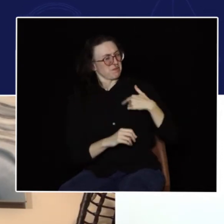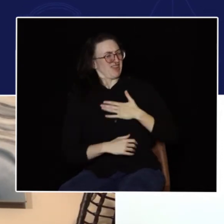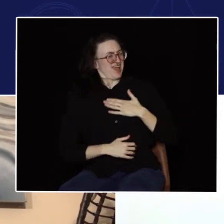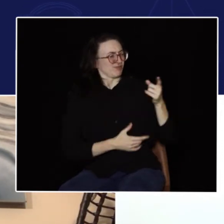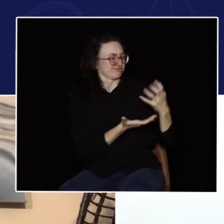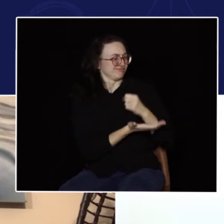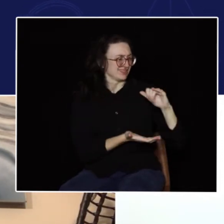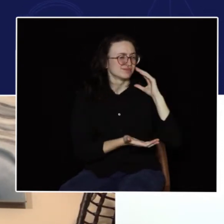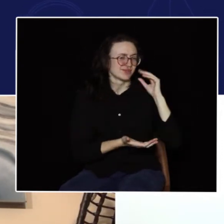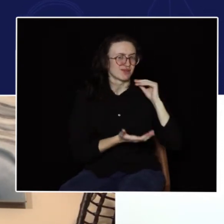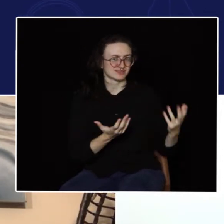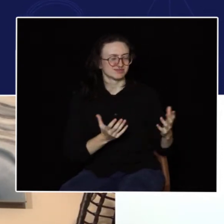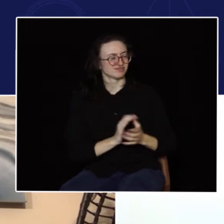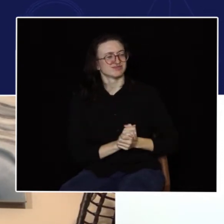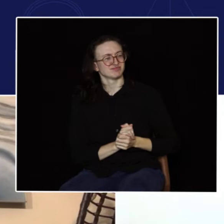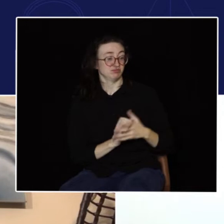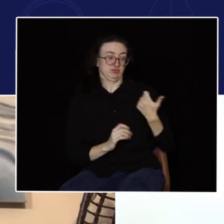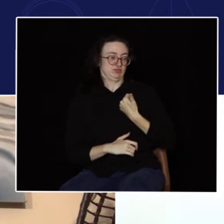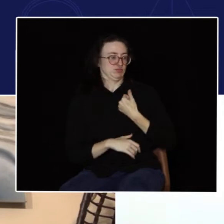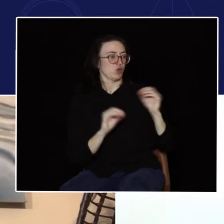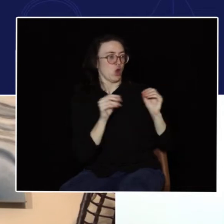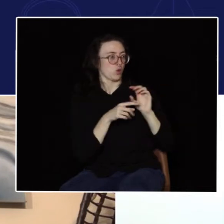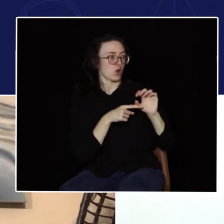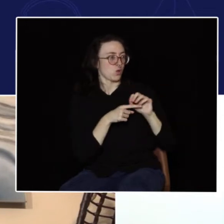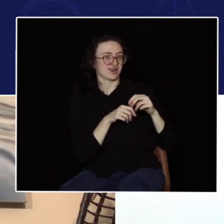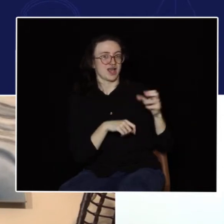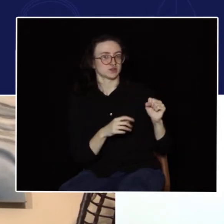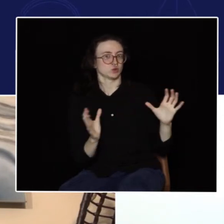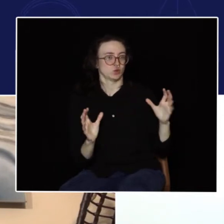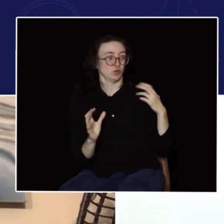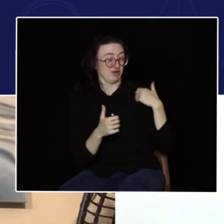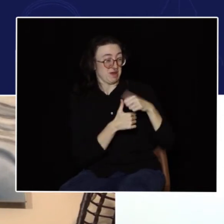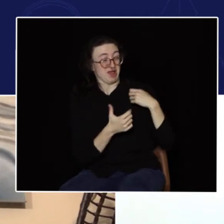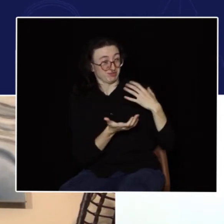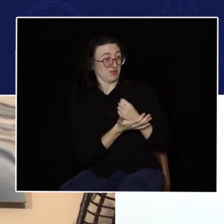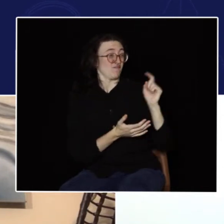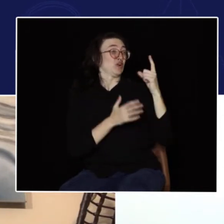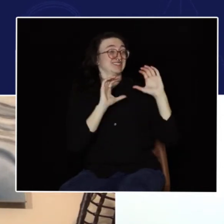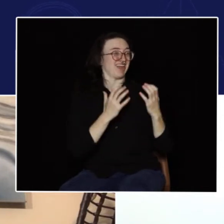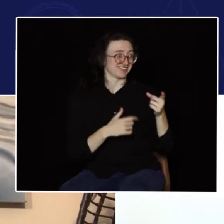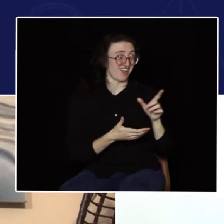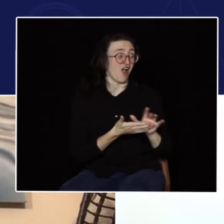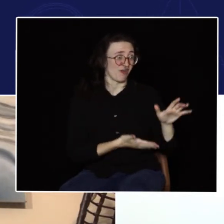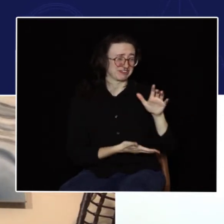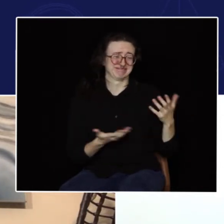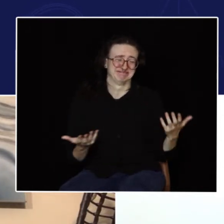I didn't even code at all in high school. I remember taking my first coding class in college, which is probably not great... idea.